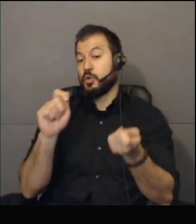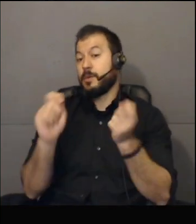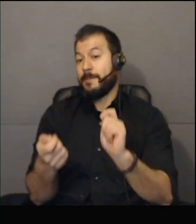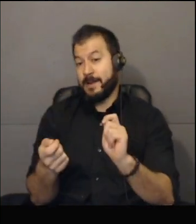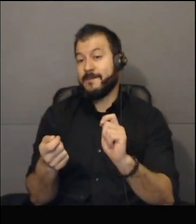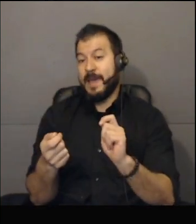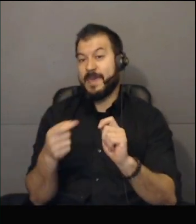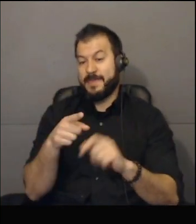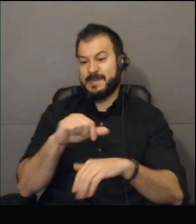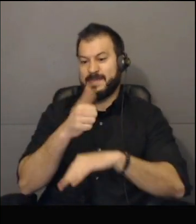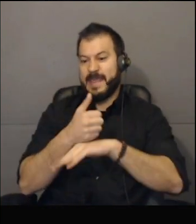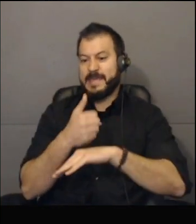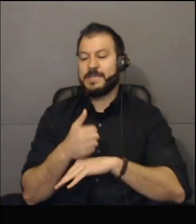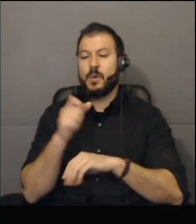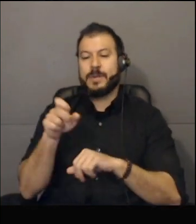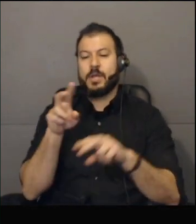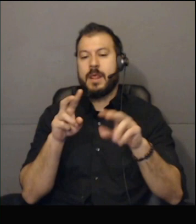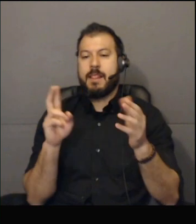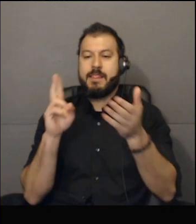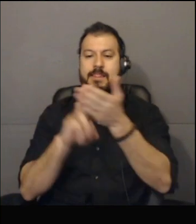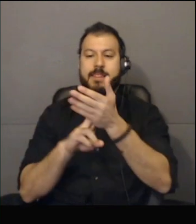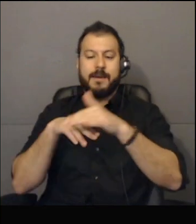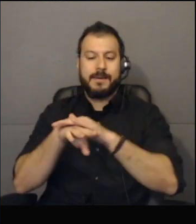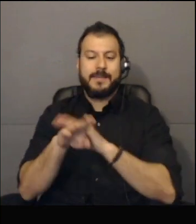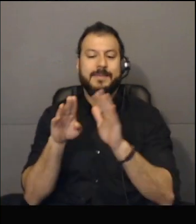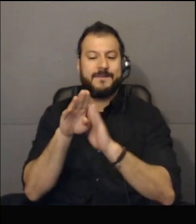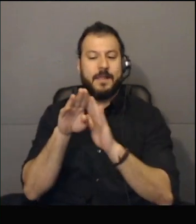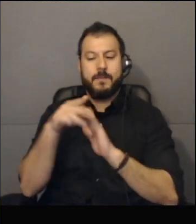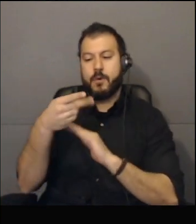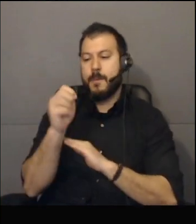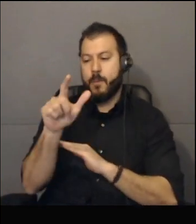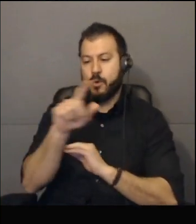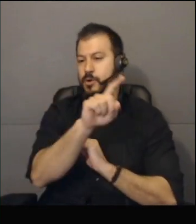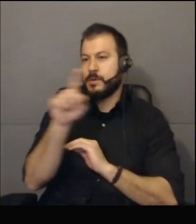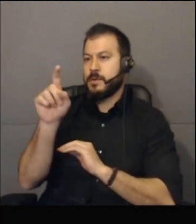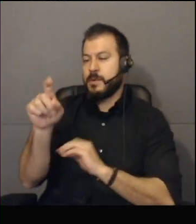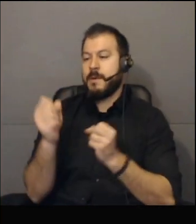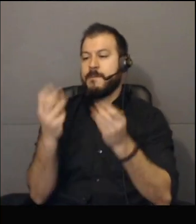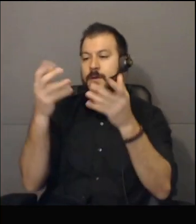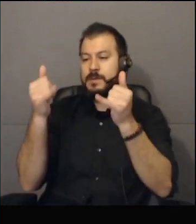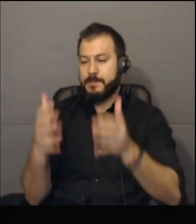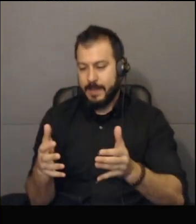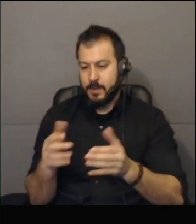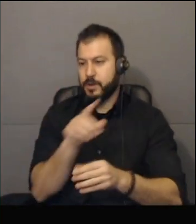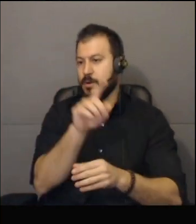game, we need to log into the developer Portal, Select multiplayer, then select our build.